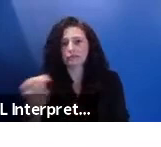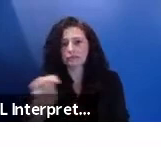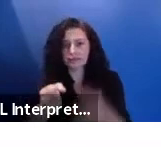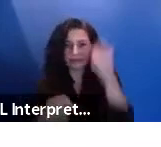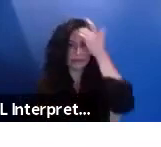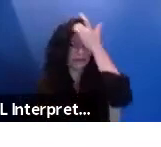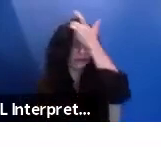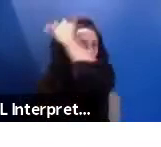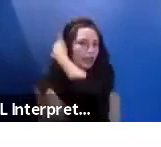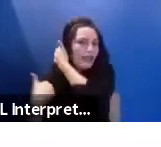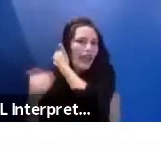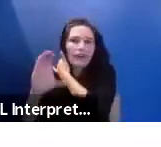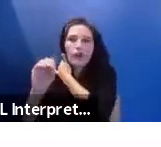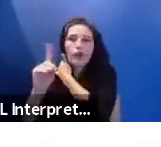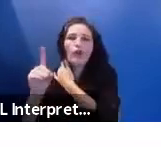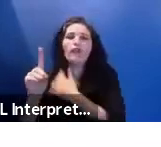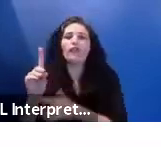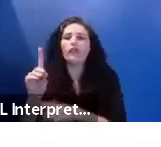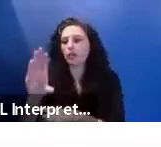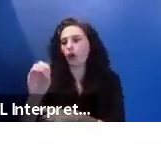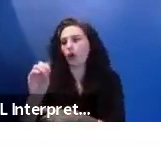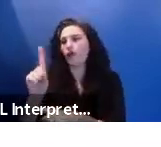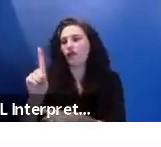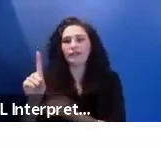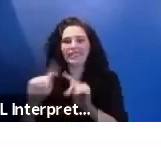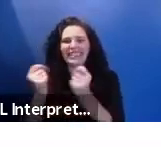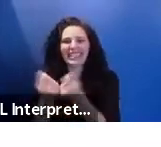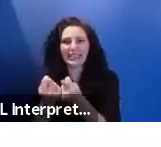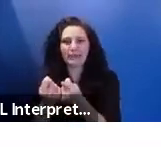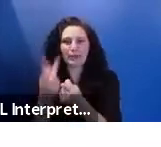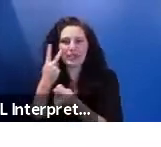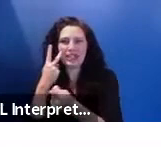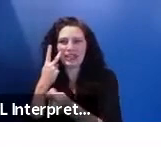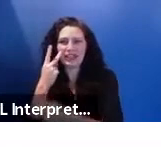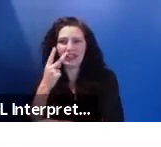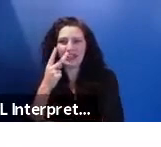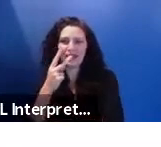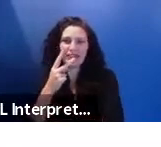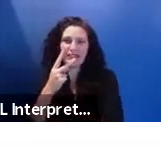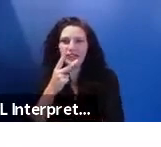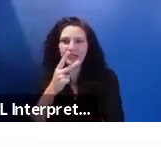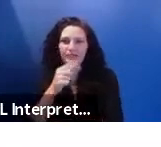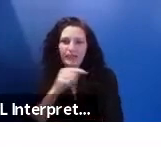indicated in this graphic by the little crosses on them, are the ones who are responsible for carrying out those